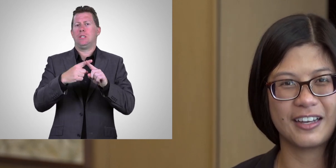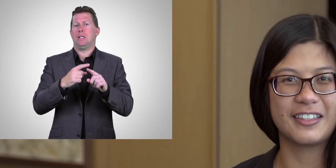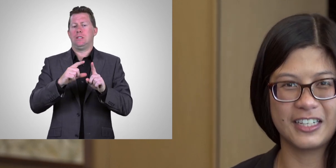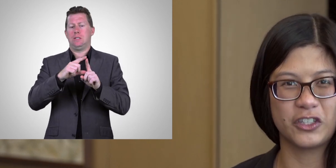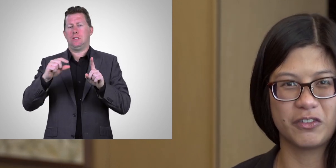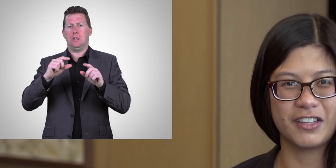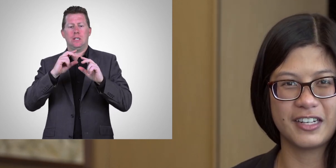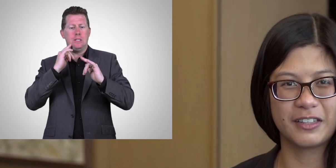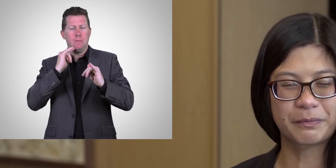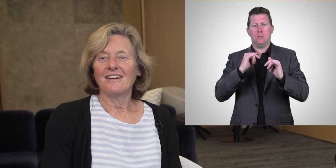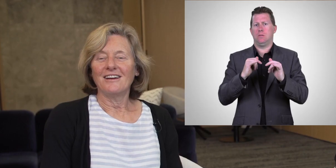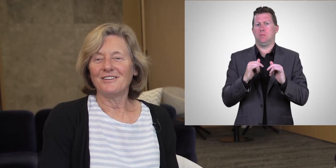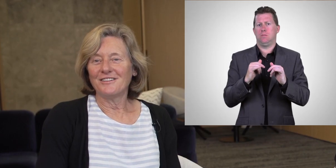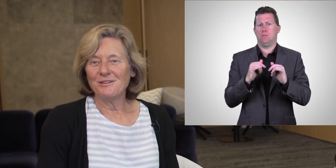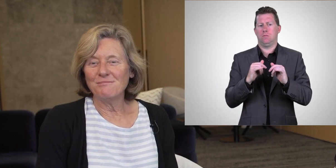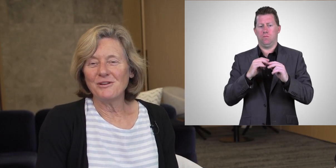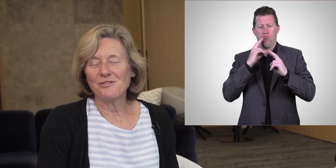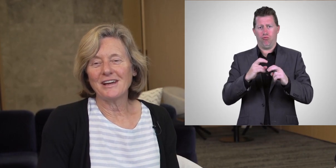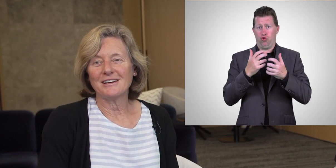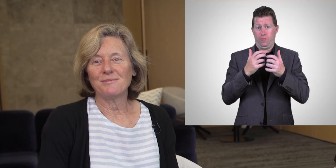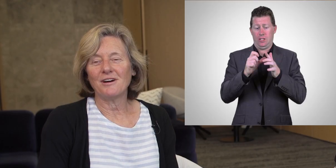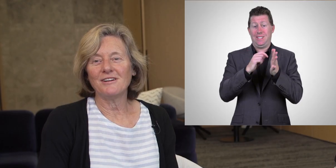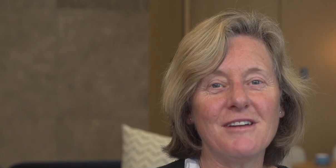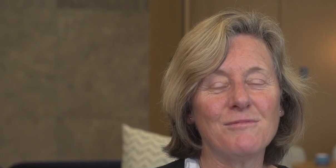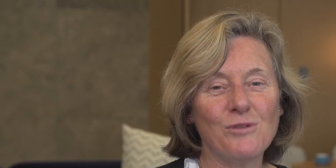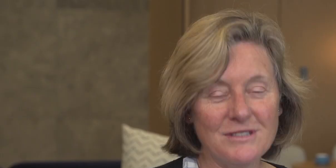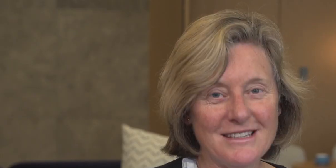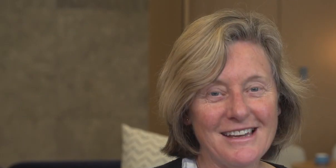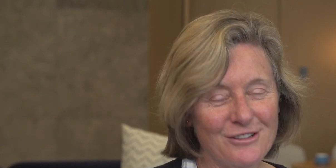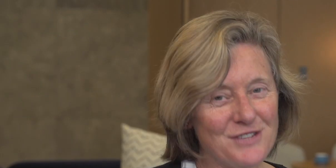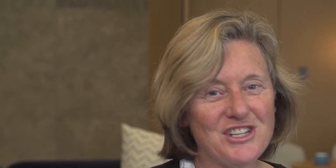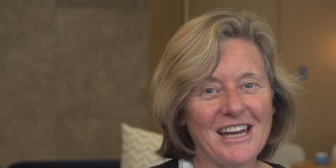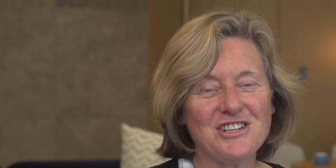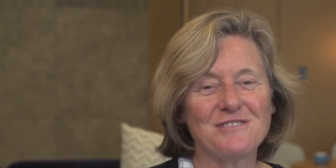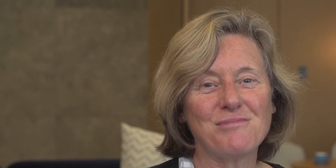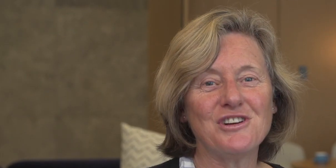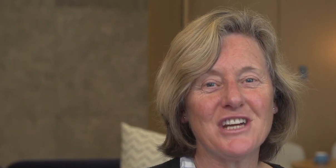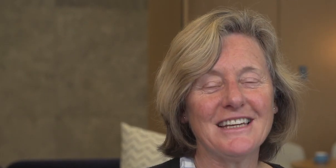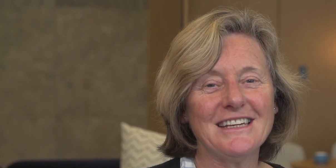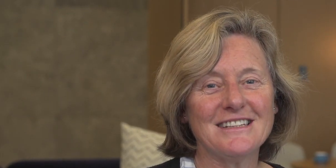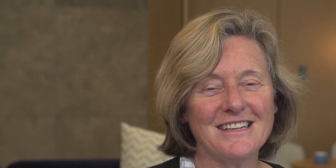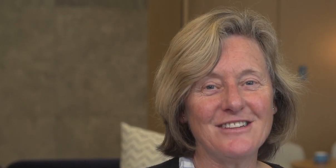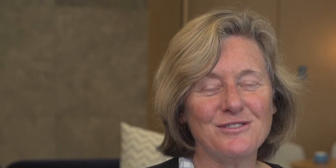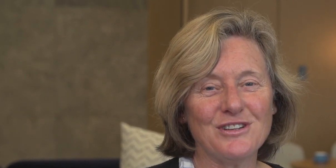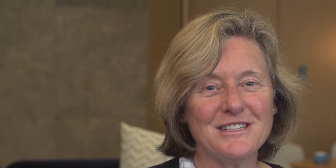at Deakin University. MARY DRACUP: Hello, I’m Mary Dracup. I was the Inclusive Education Project lead at Deakin University